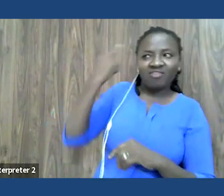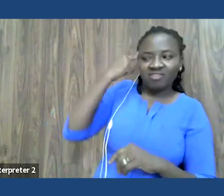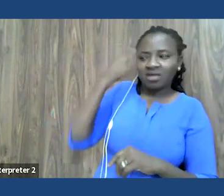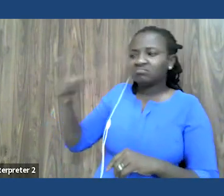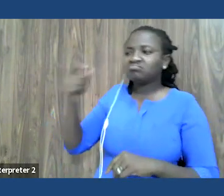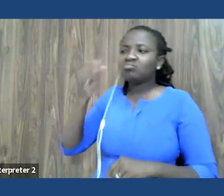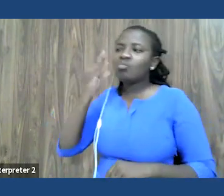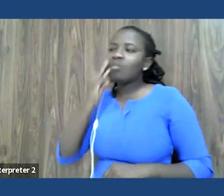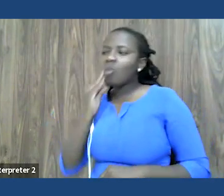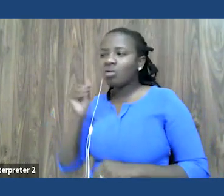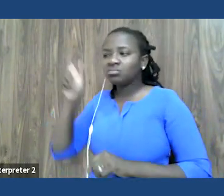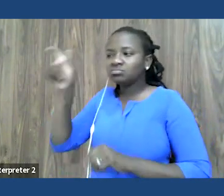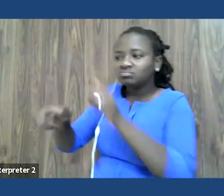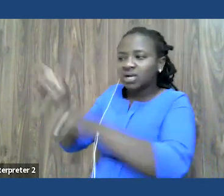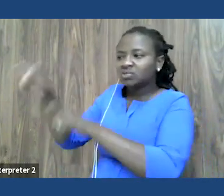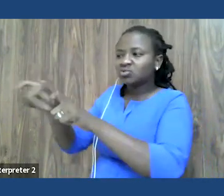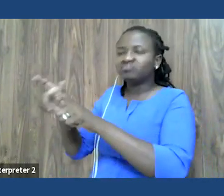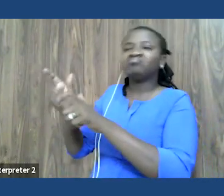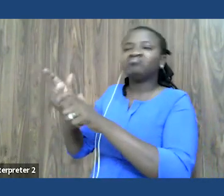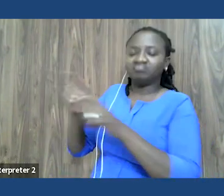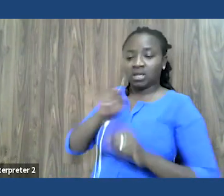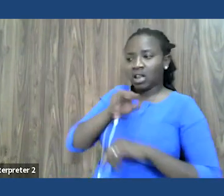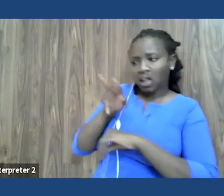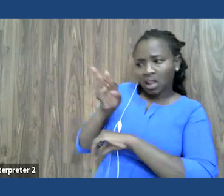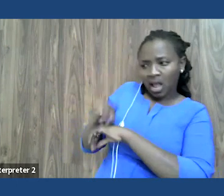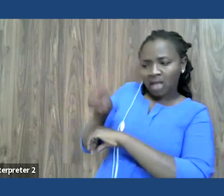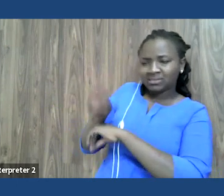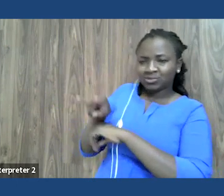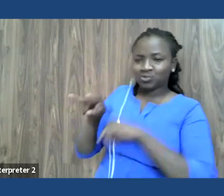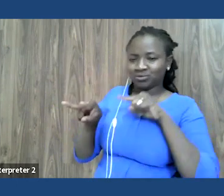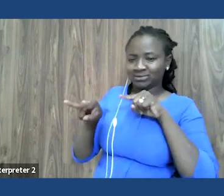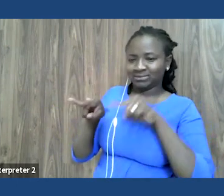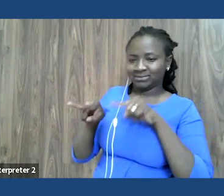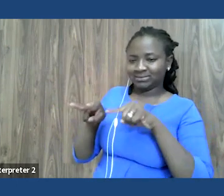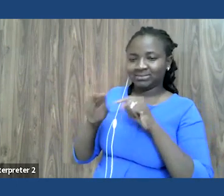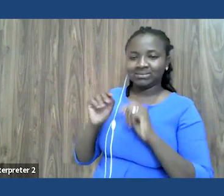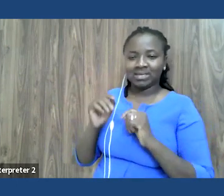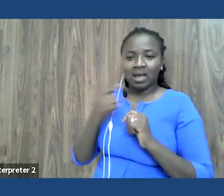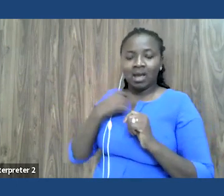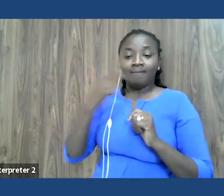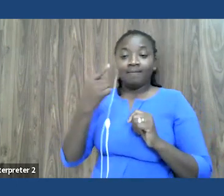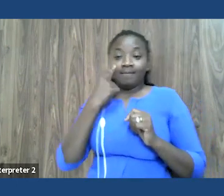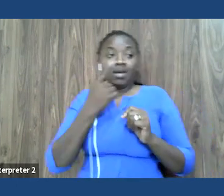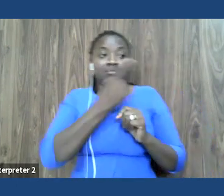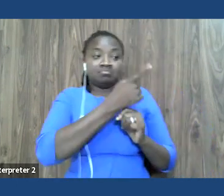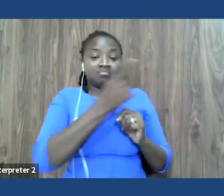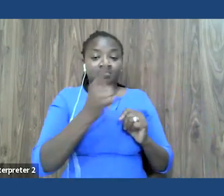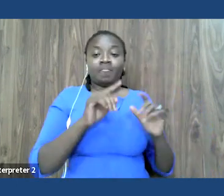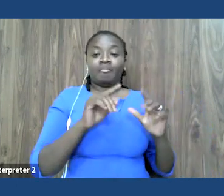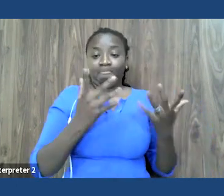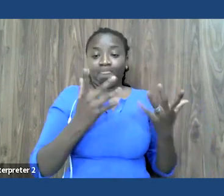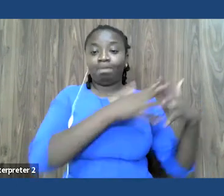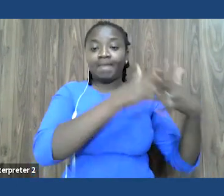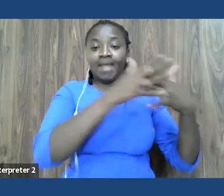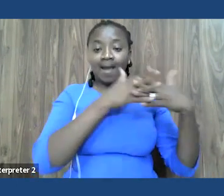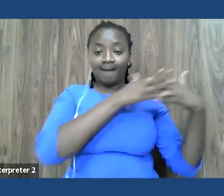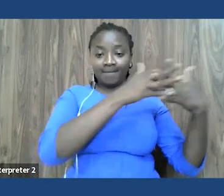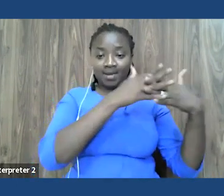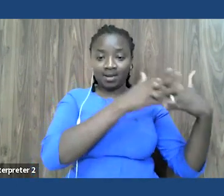I do think potentially, like in the United States, I watch the growth of these, for example,